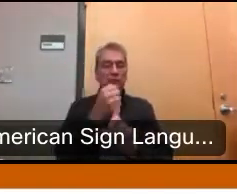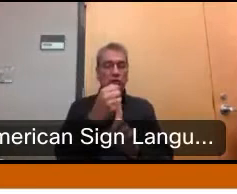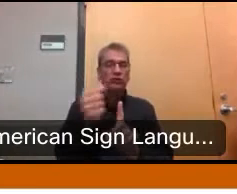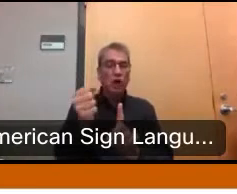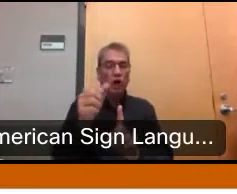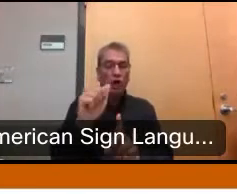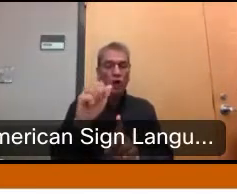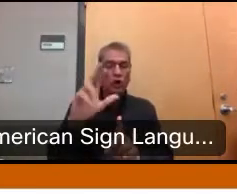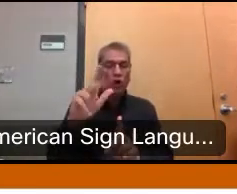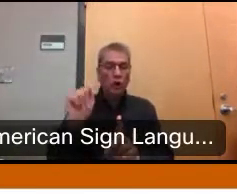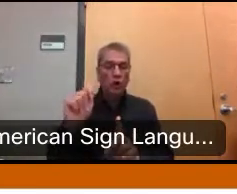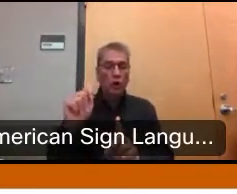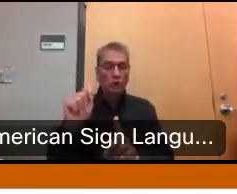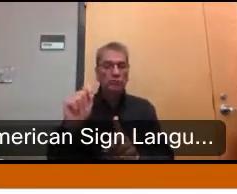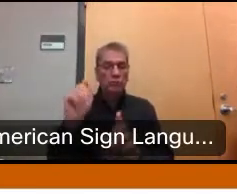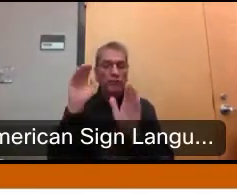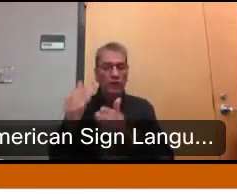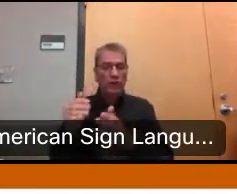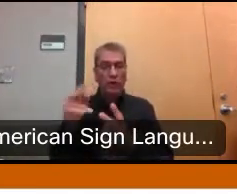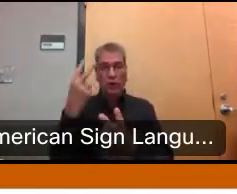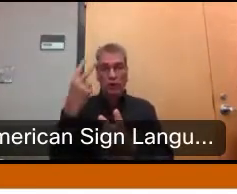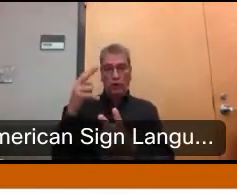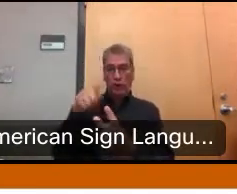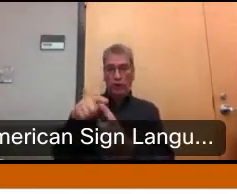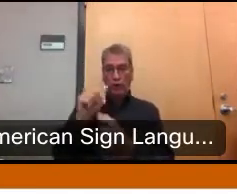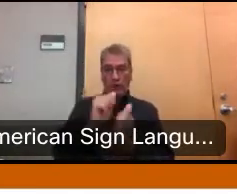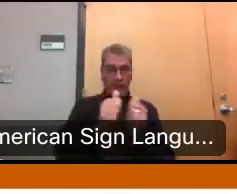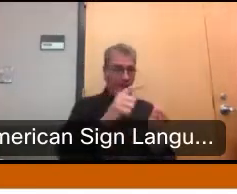And they do that really well, those 2 campaigns never intersect.